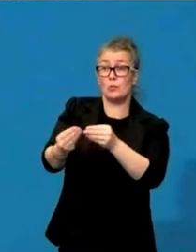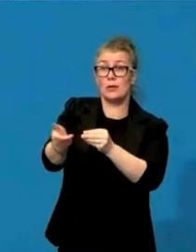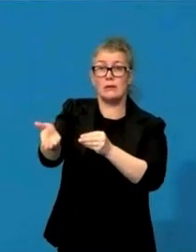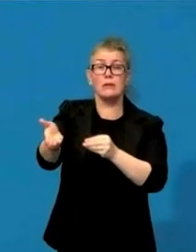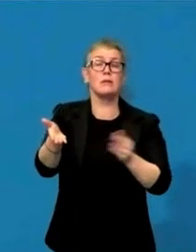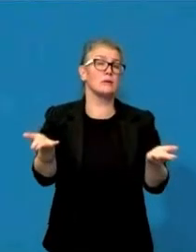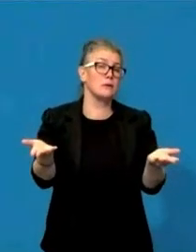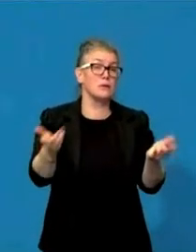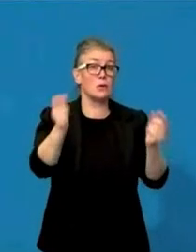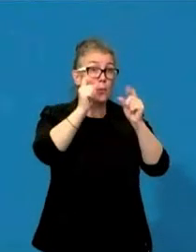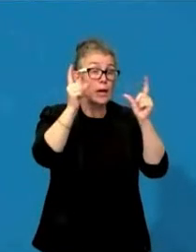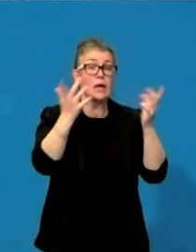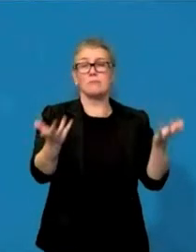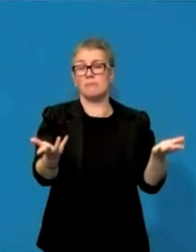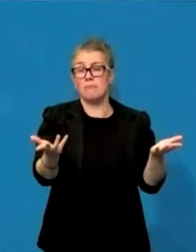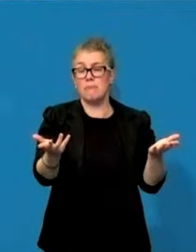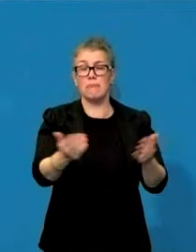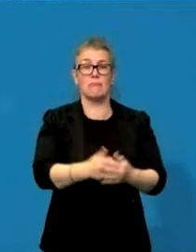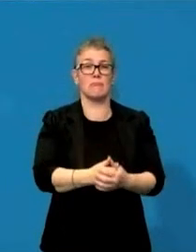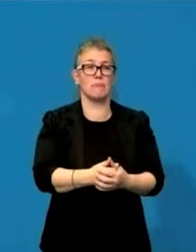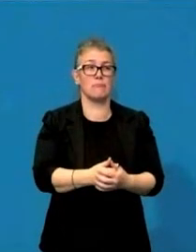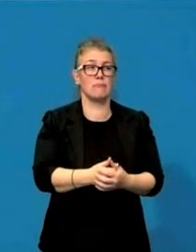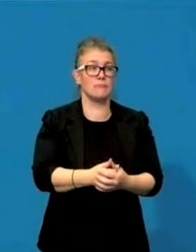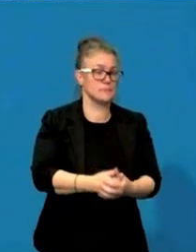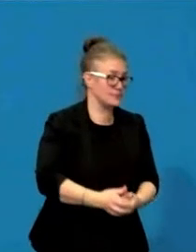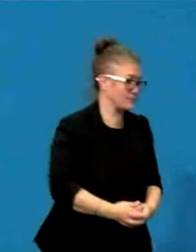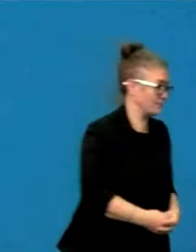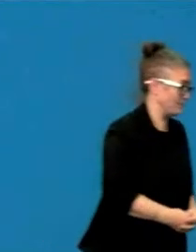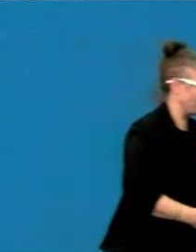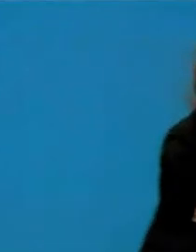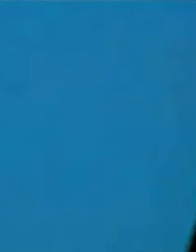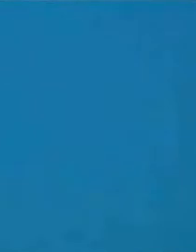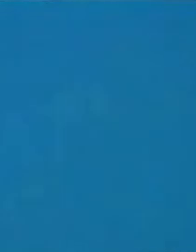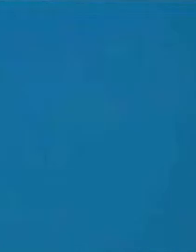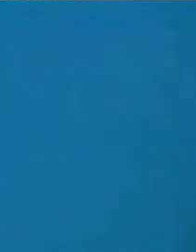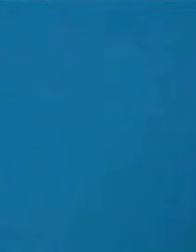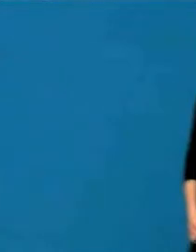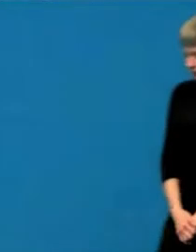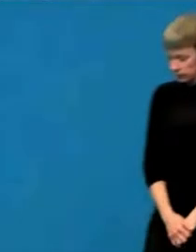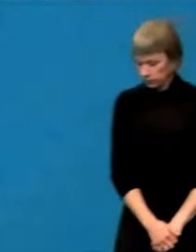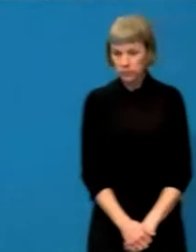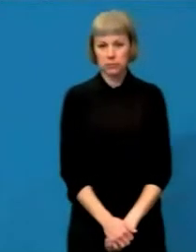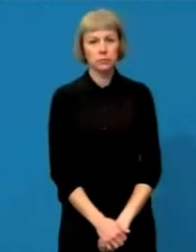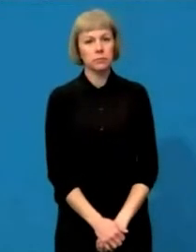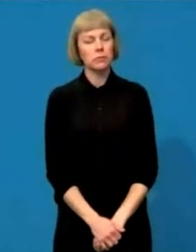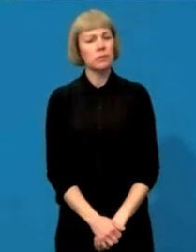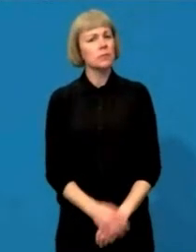in our community. MR GRIFFIN: And do I take it from both of you that it would suit your